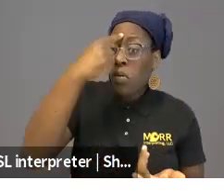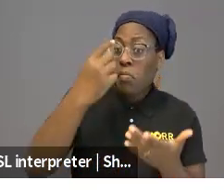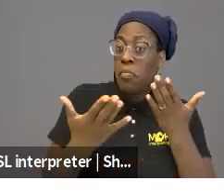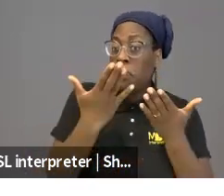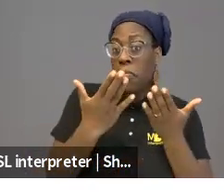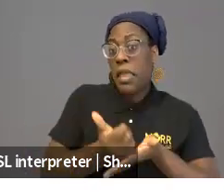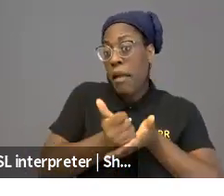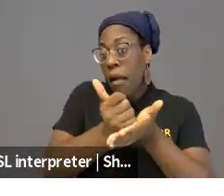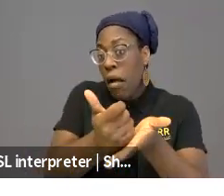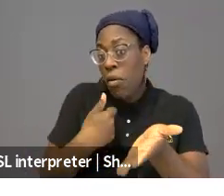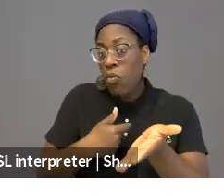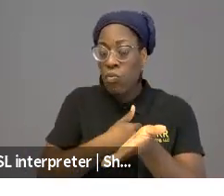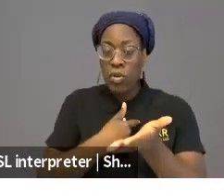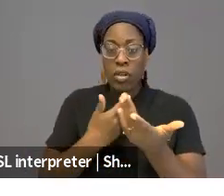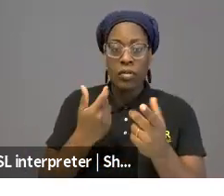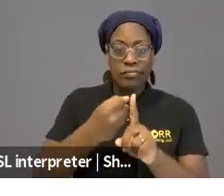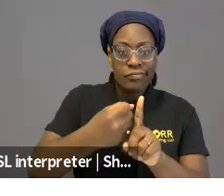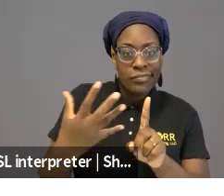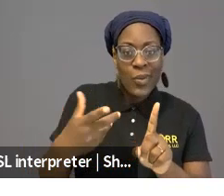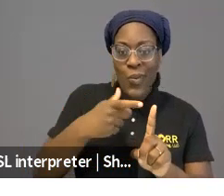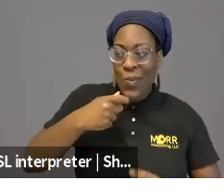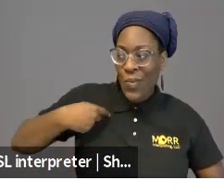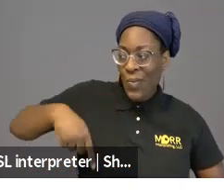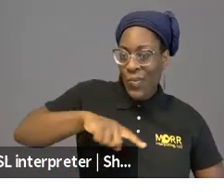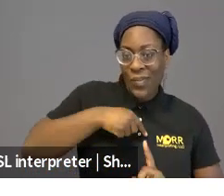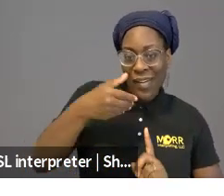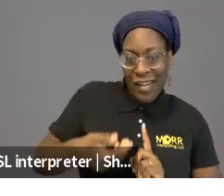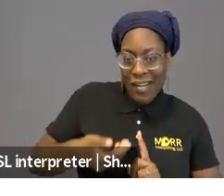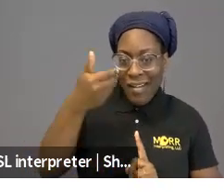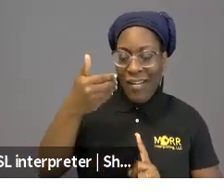before we share some specific ways we see interdependency play out in those contexts.